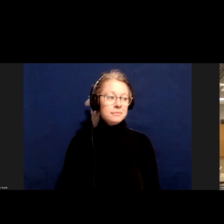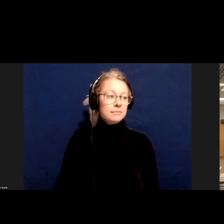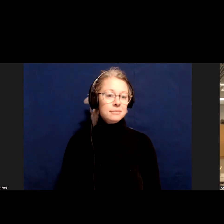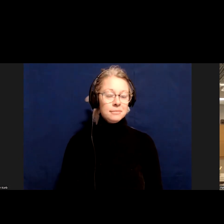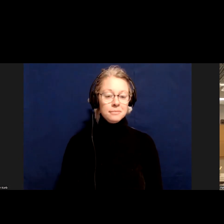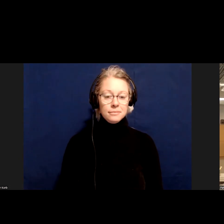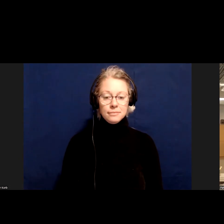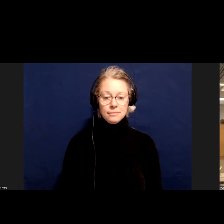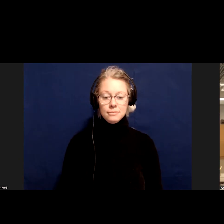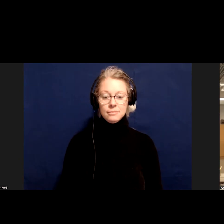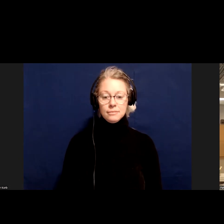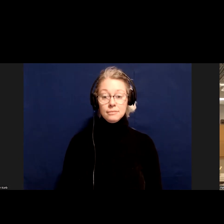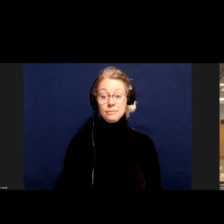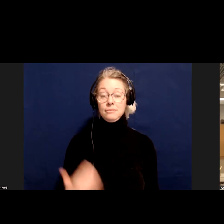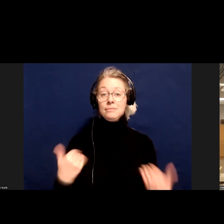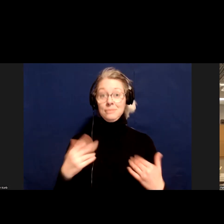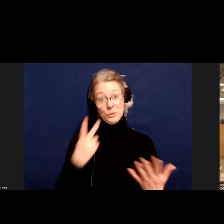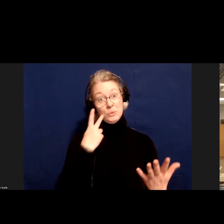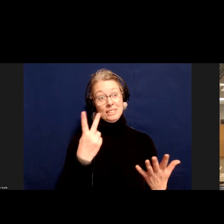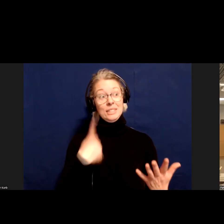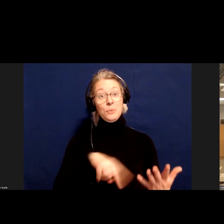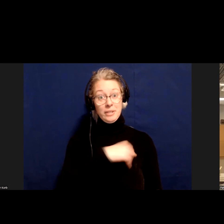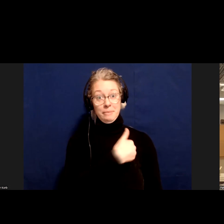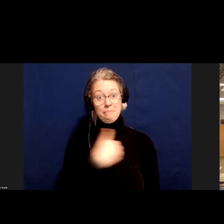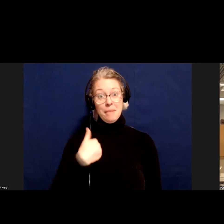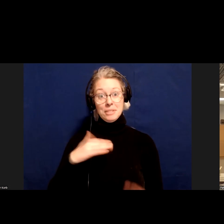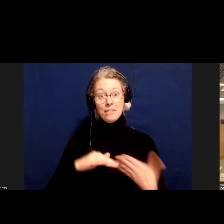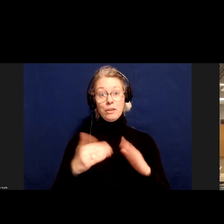been very little downtime for the members of the Community Investment and Impact Team,